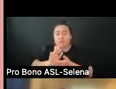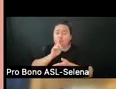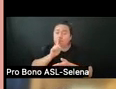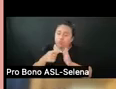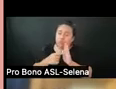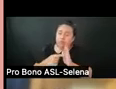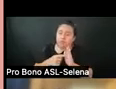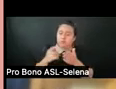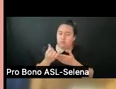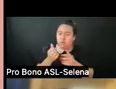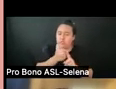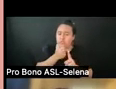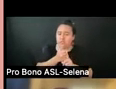project as a final film.